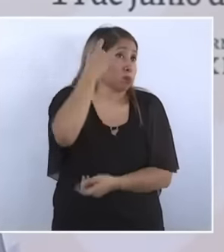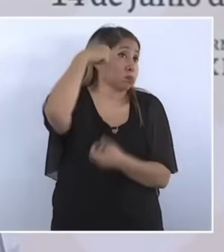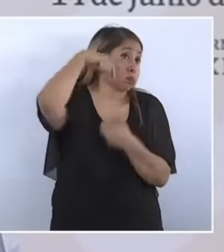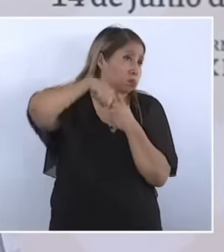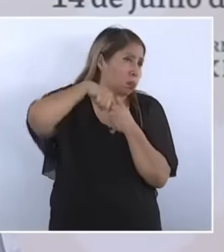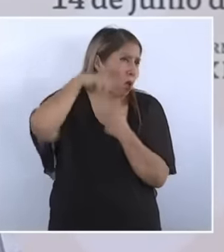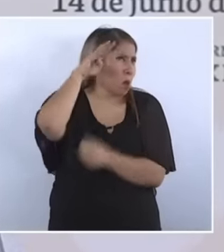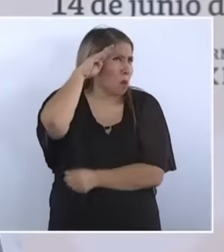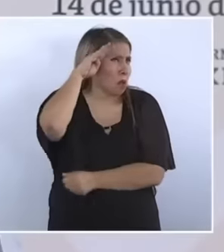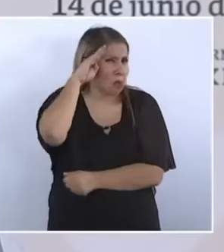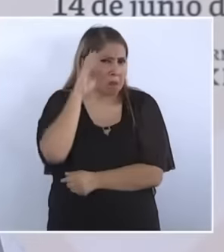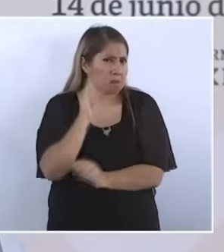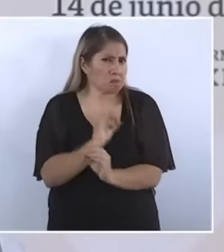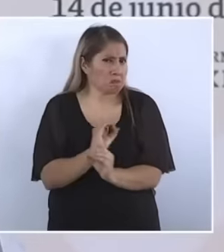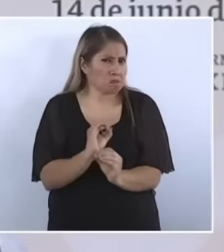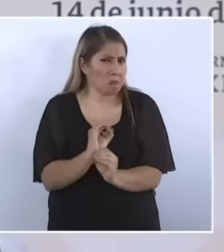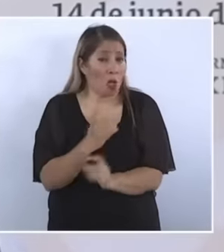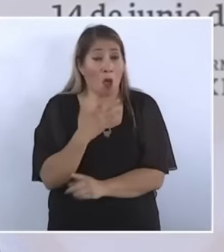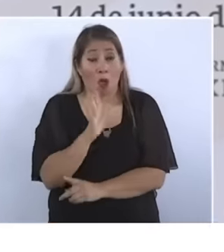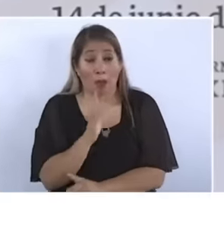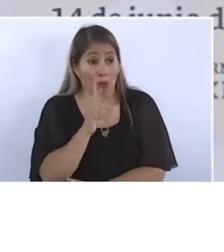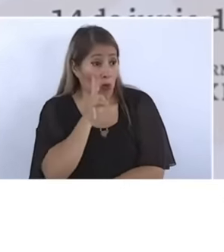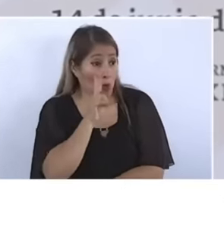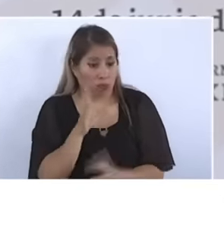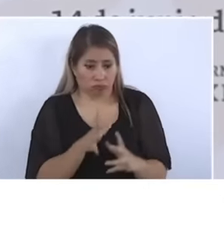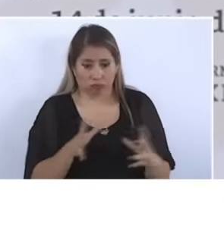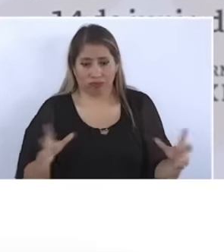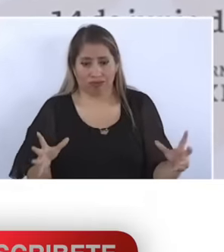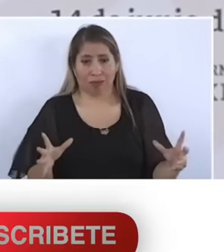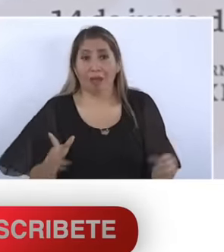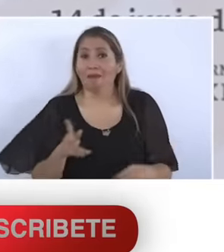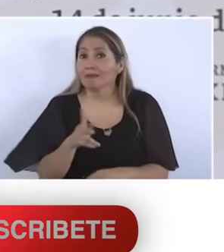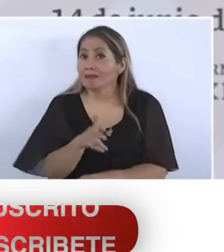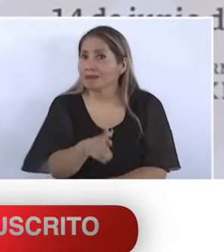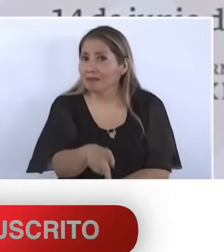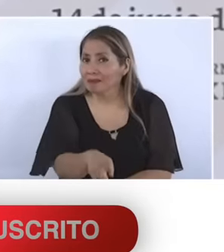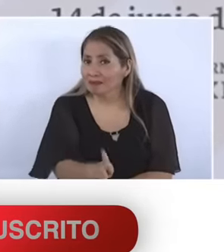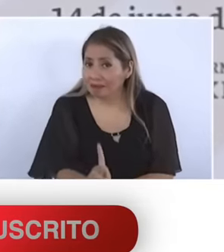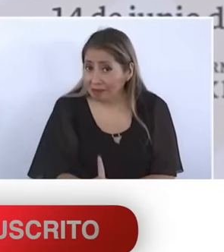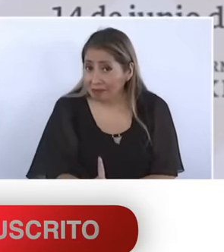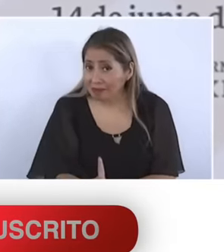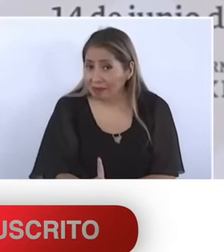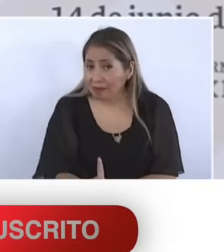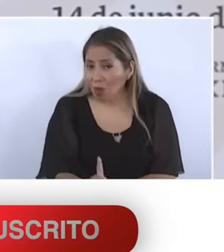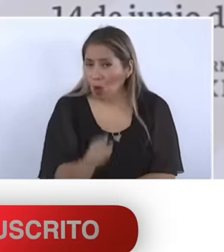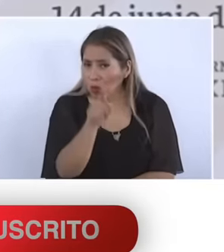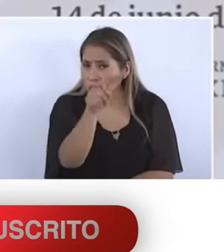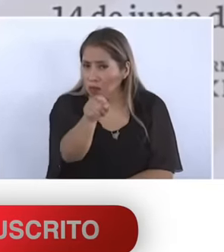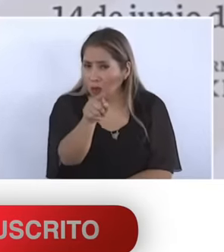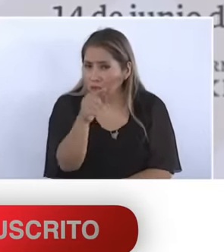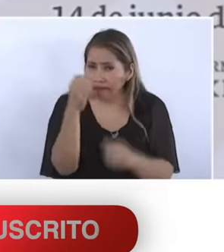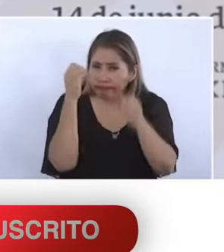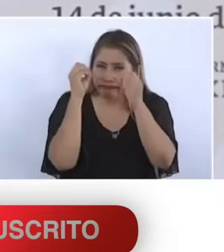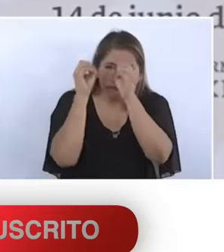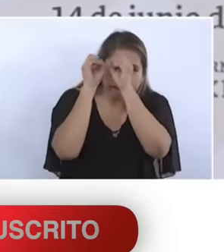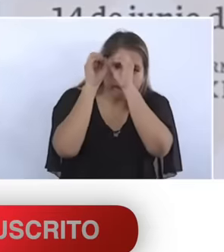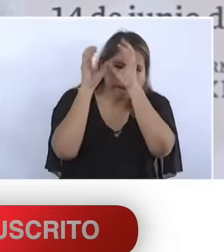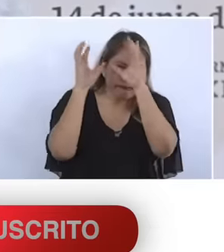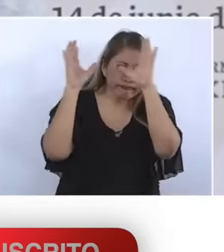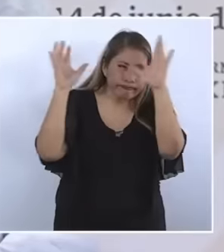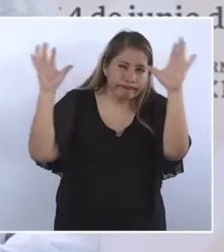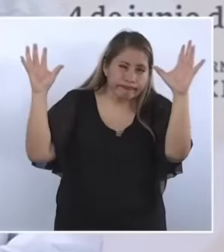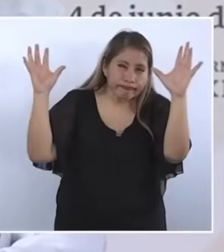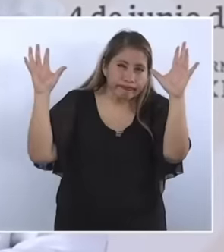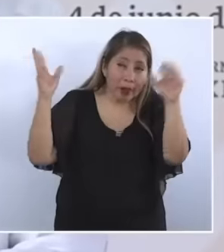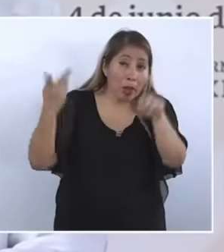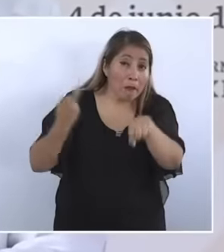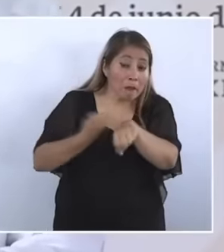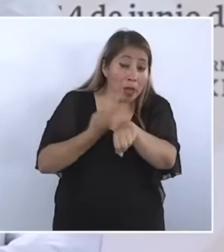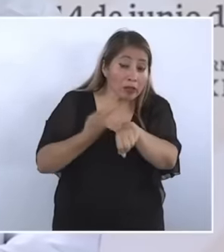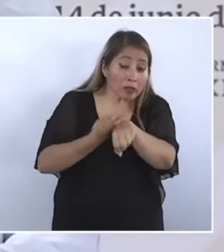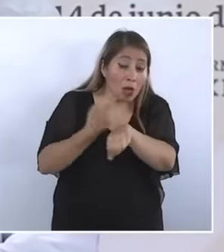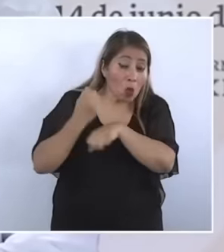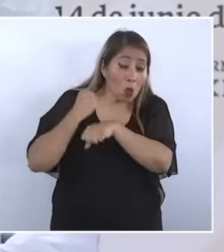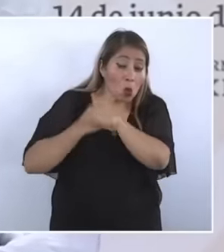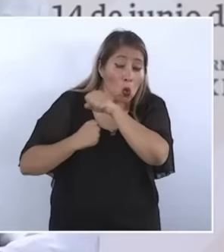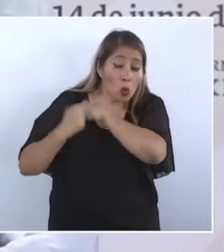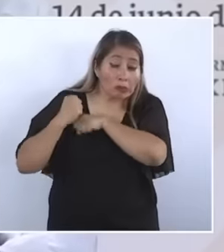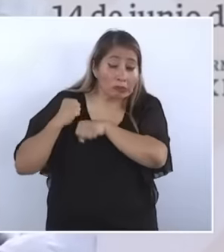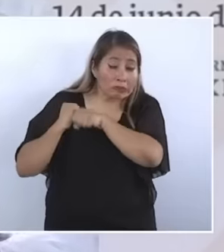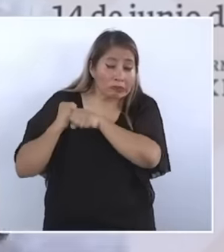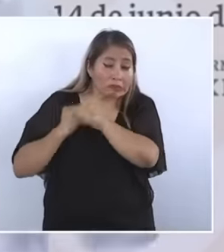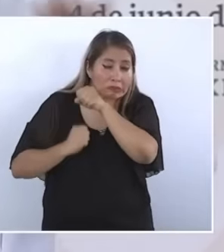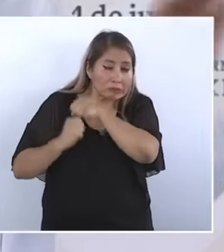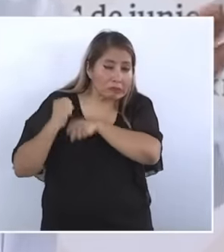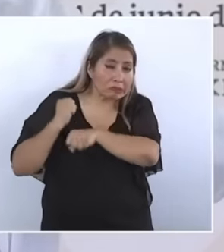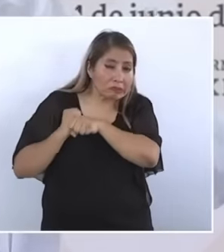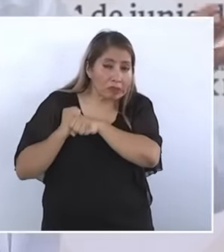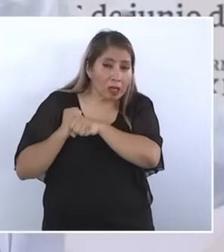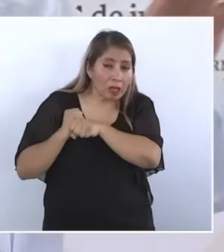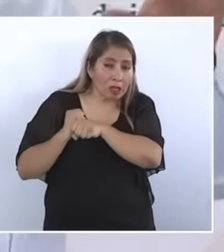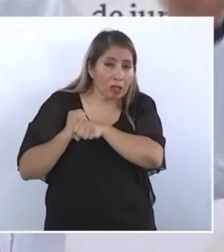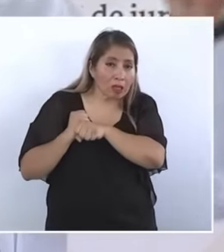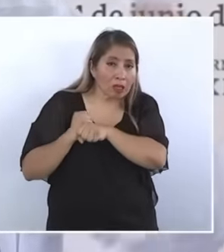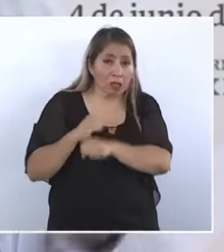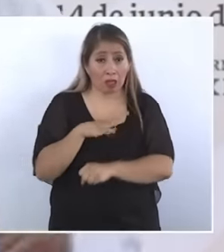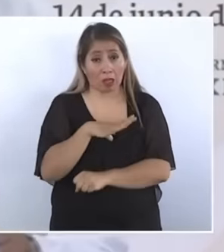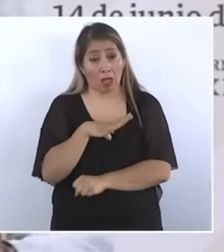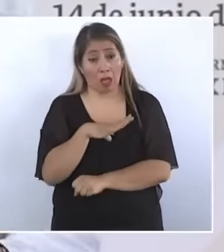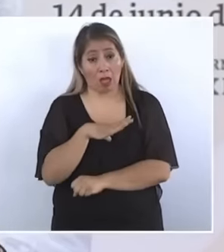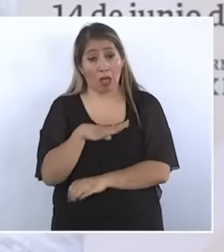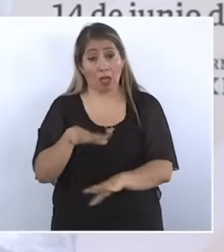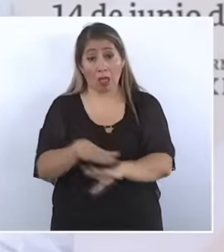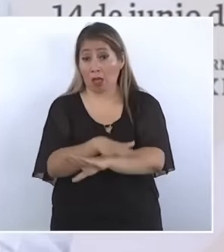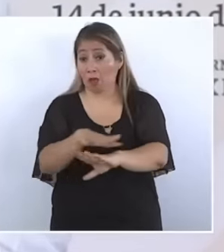all its dimension but imagine that centuries have passed without any changes